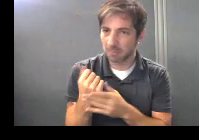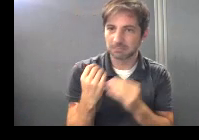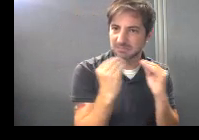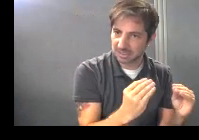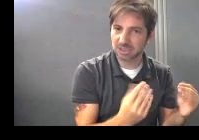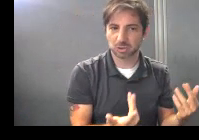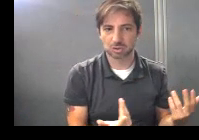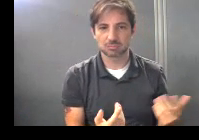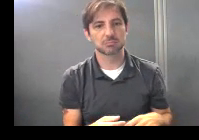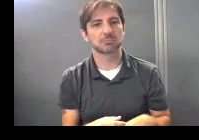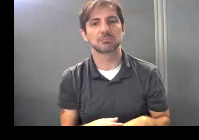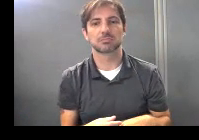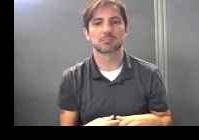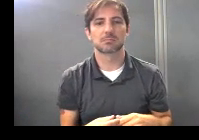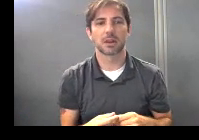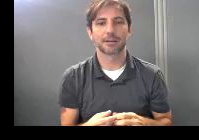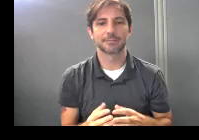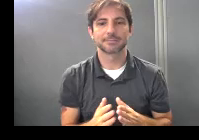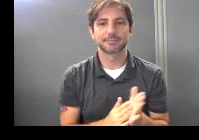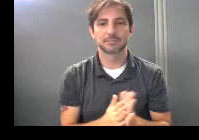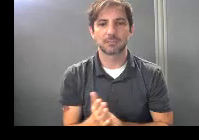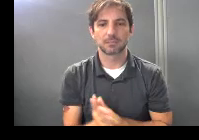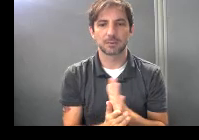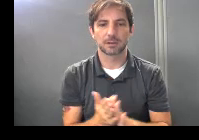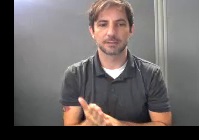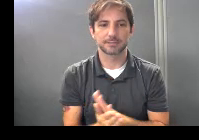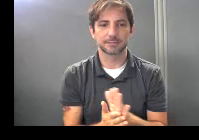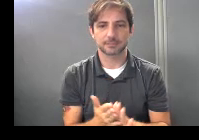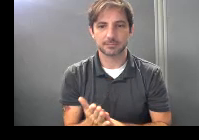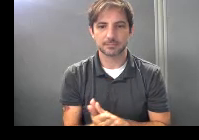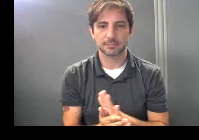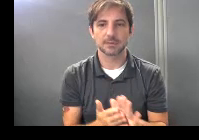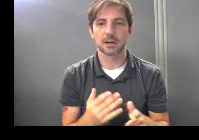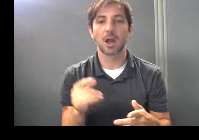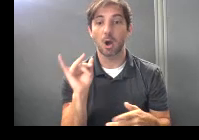THEN, THE WORLD DOWN SYNDROME DAY IS CALLED NOT SPECIAL NEEDS.